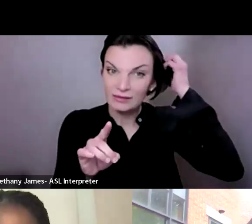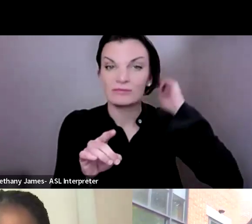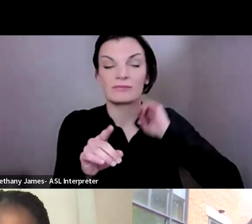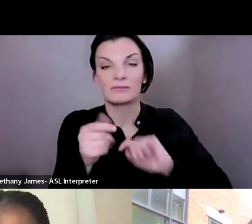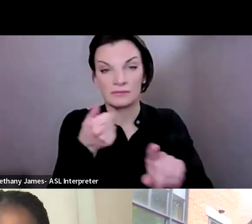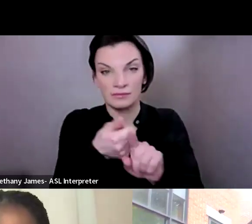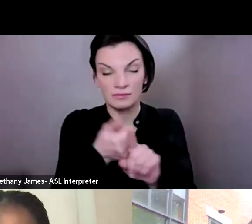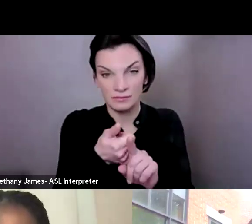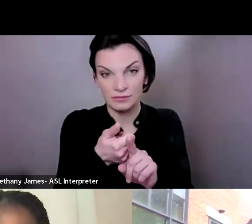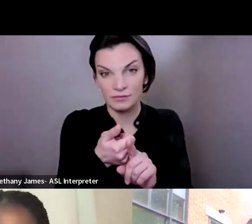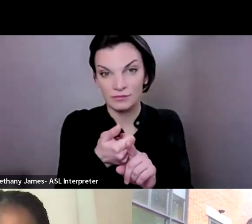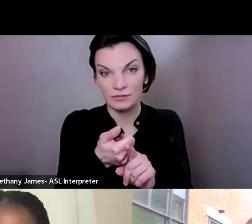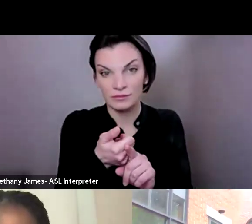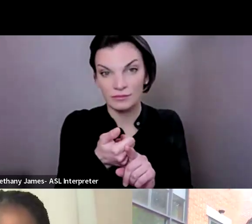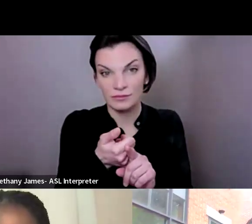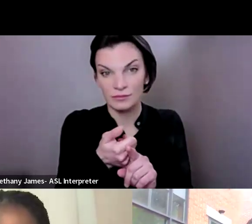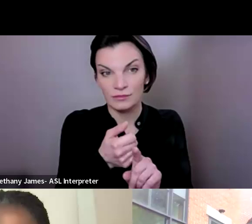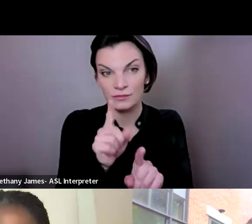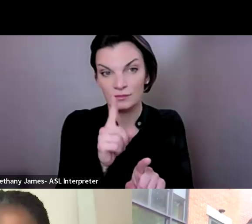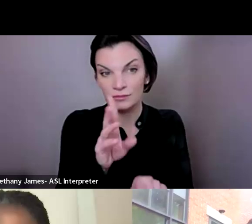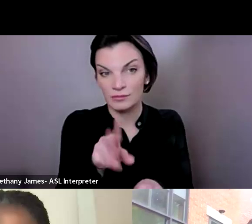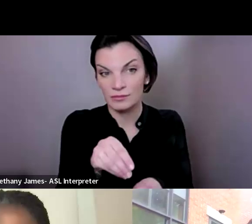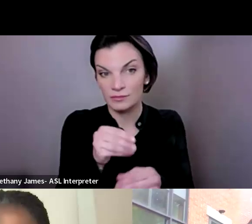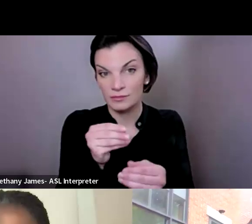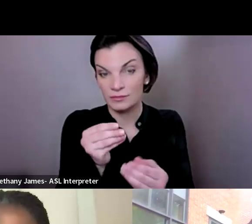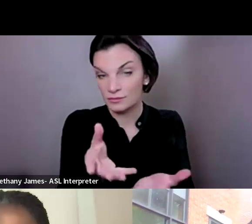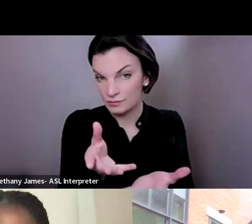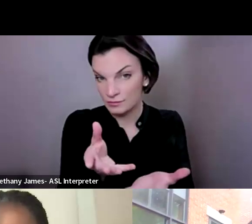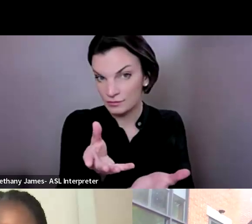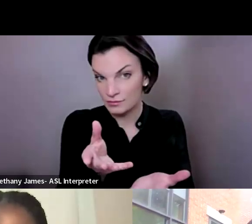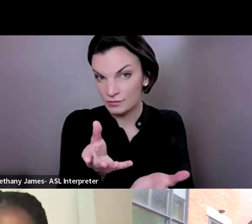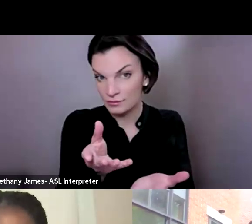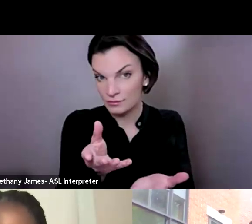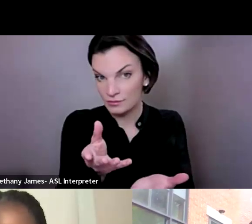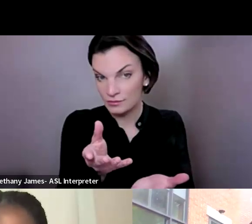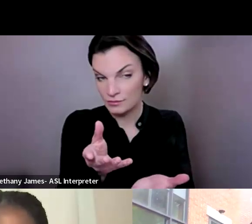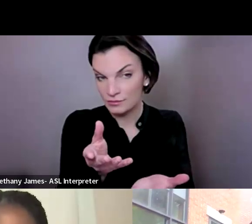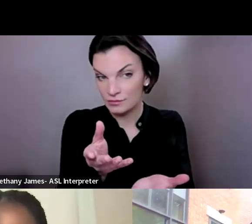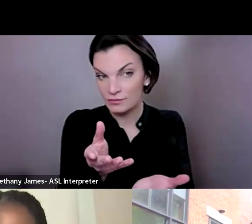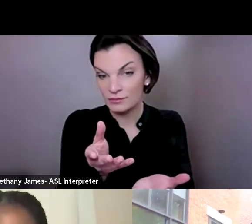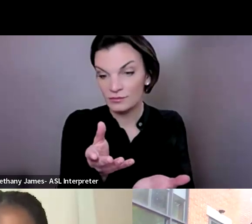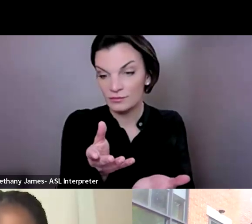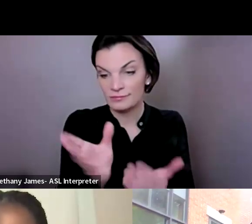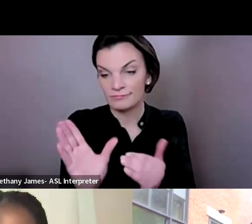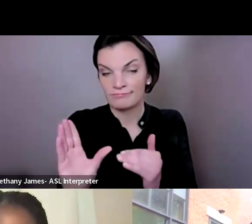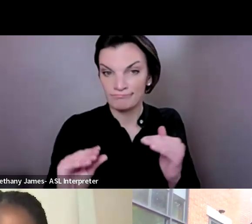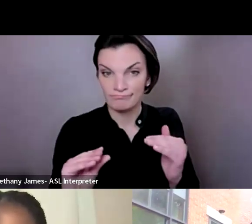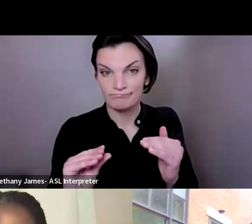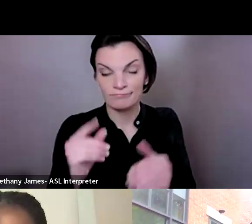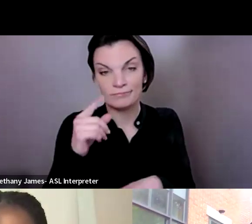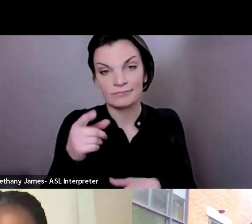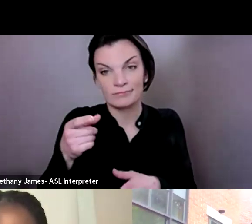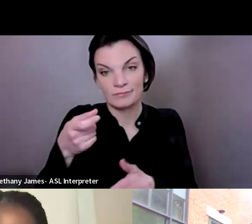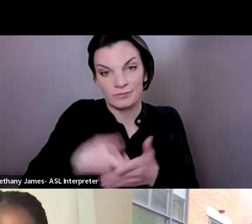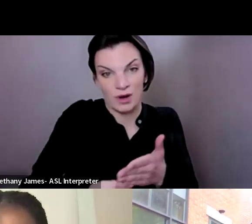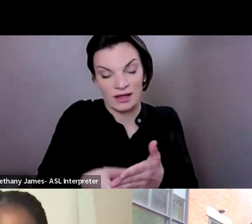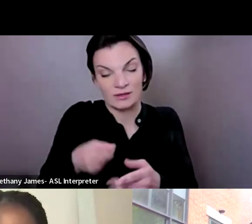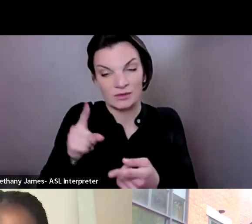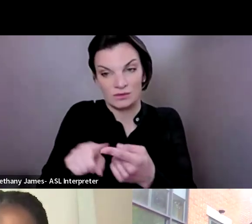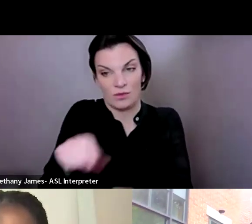provides a much reduced rate of compensation for mental health providers versus private